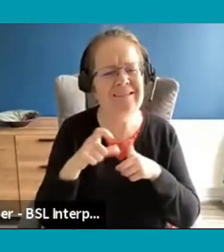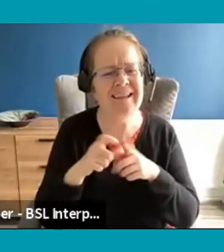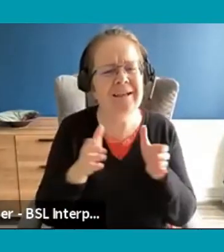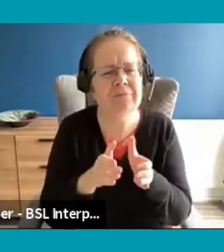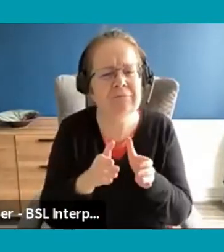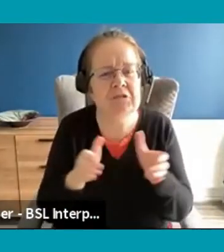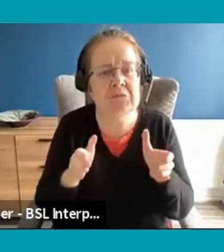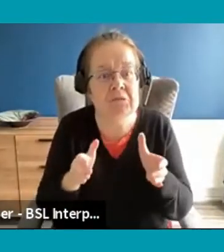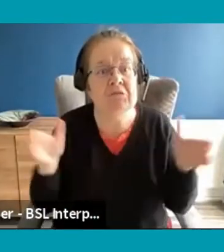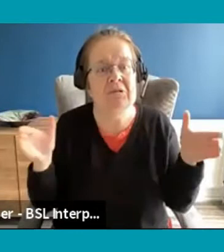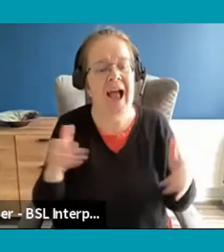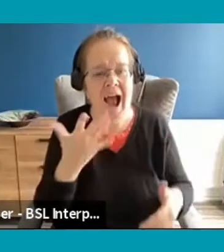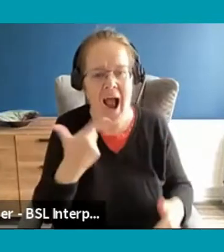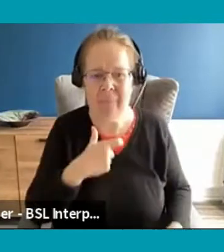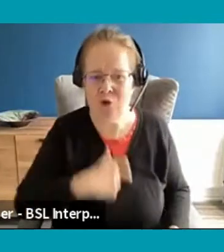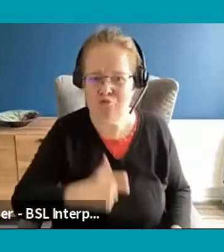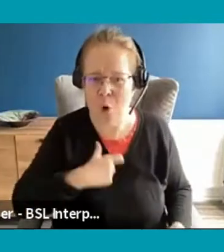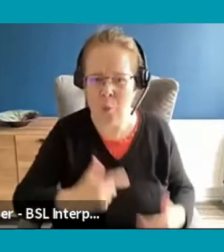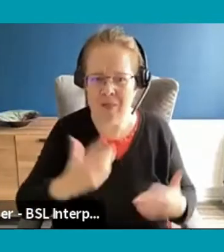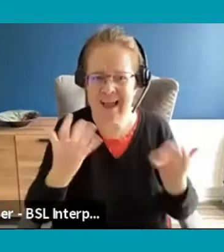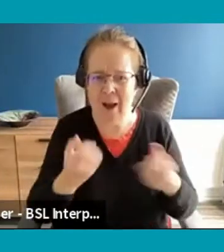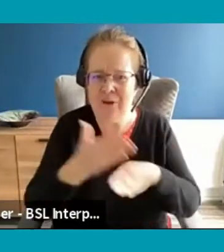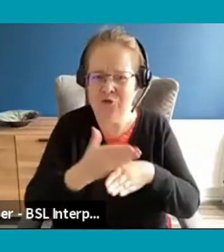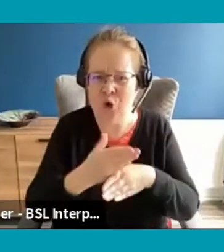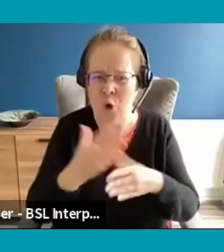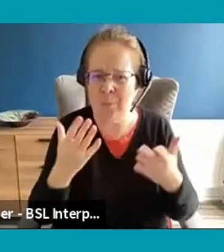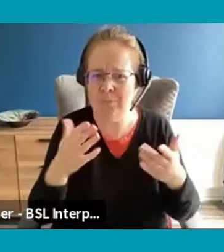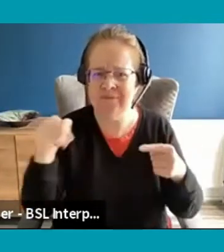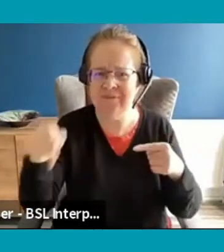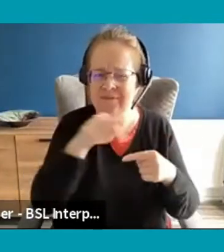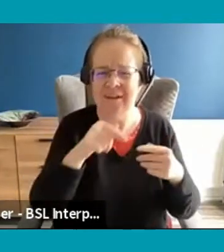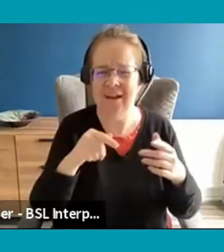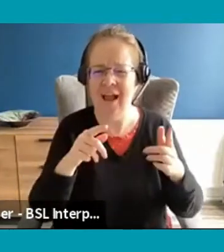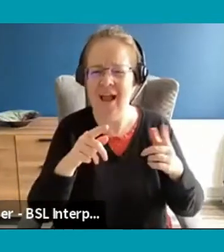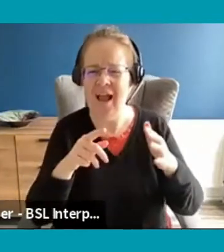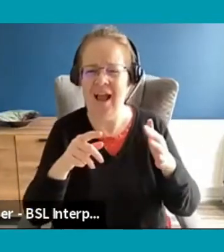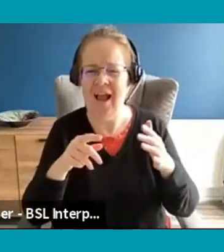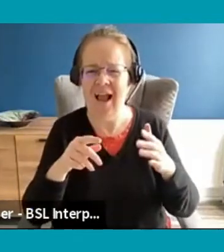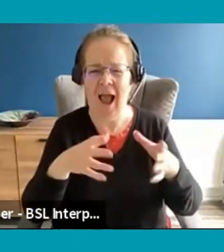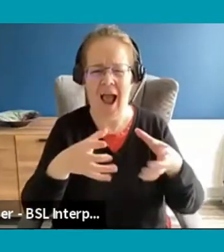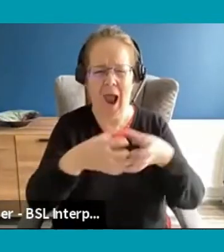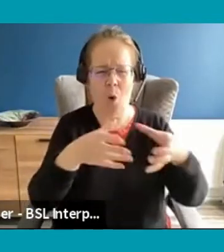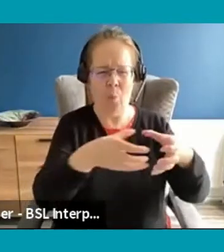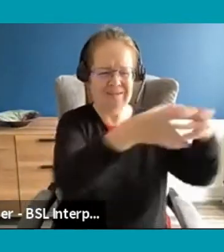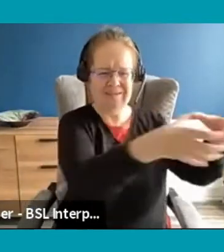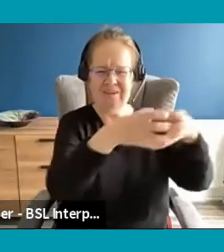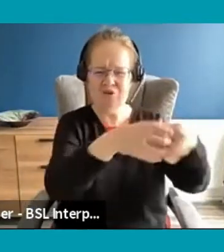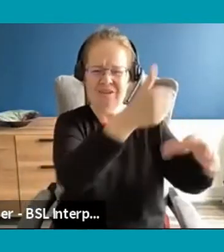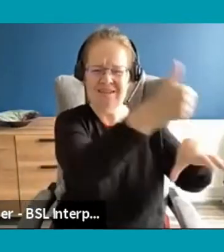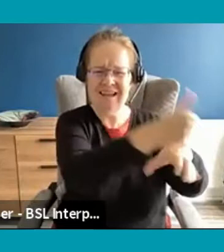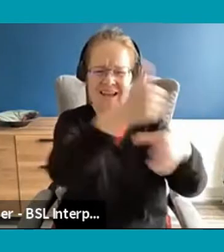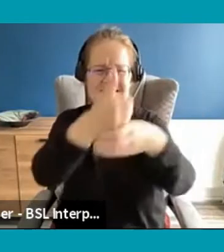How many roles do you have and how? What are the... Well, how are the division set up. Katie, Can you share that with us?